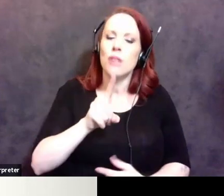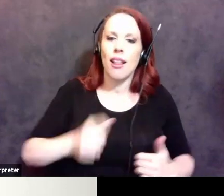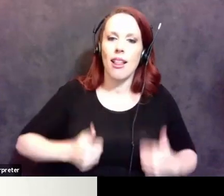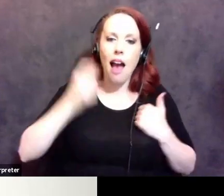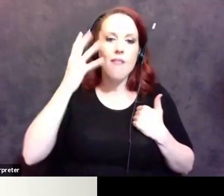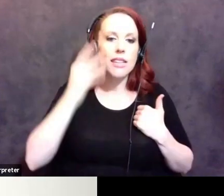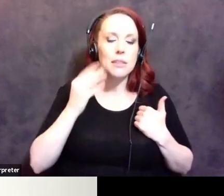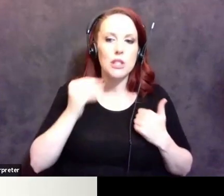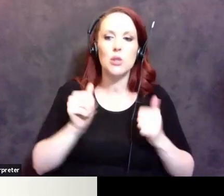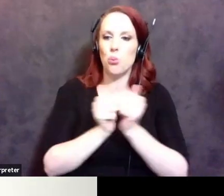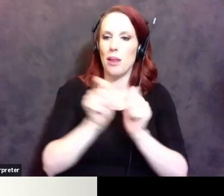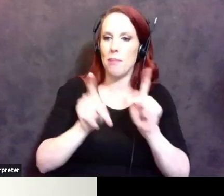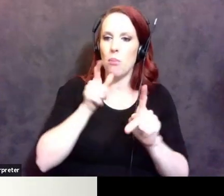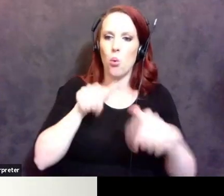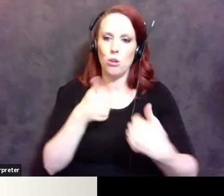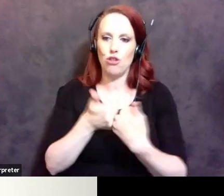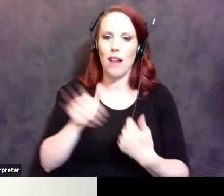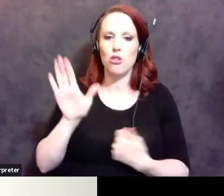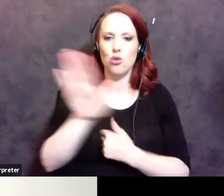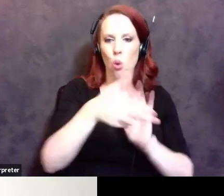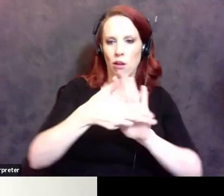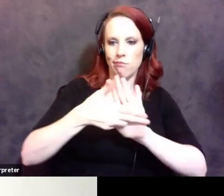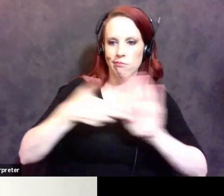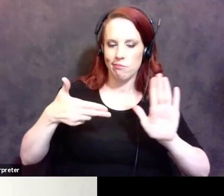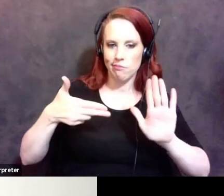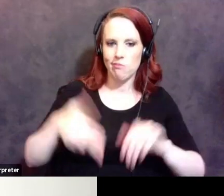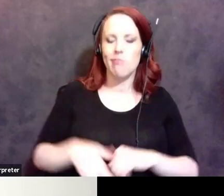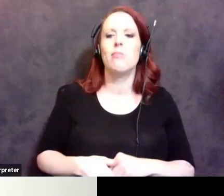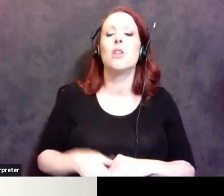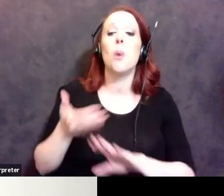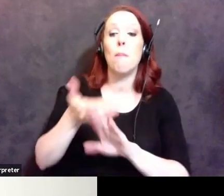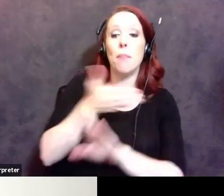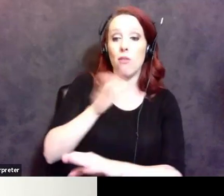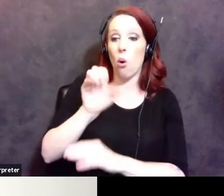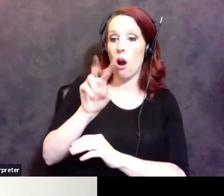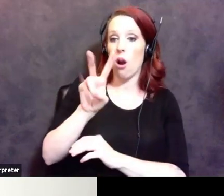meant for us pre-COVID was how can we get disabled and non disabled people interacting